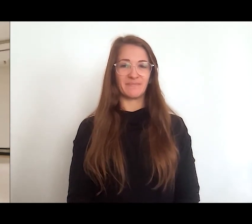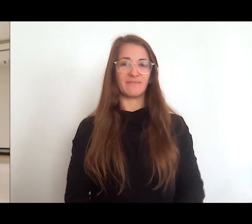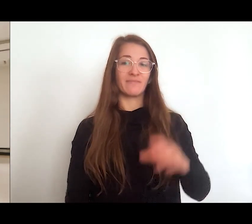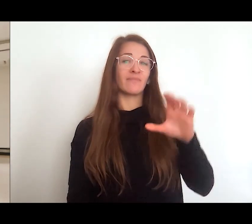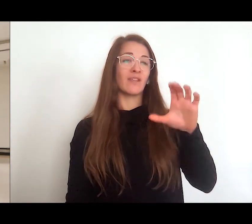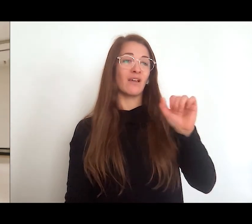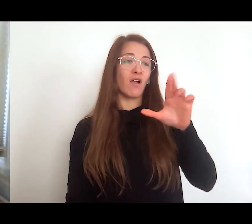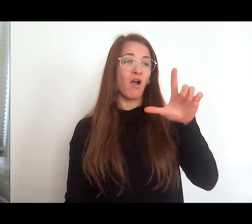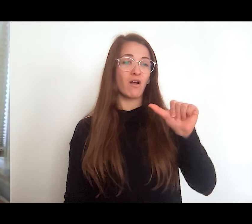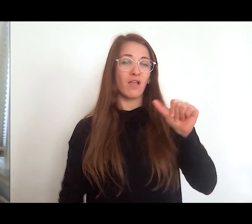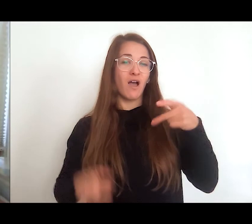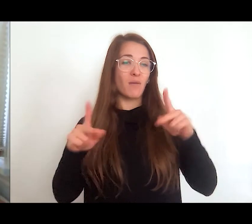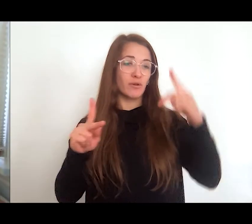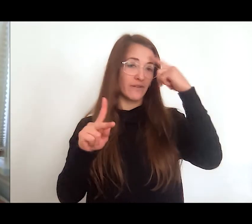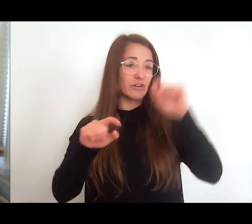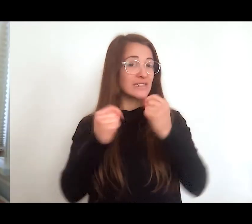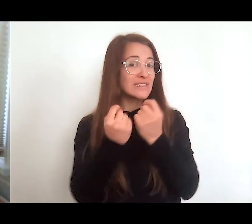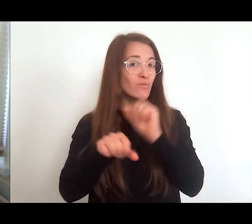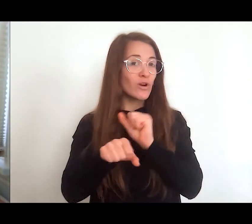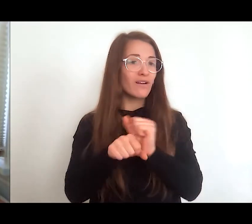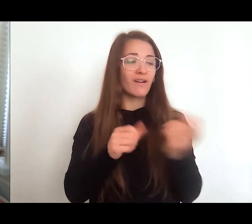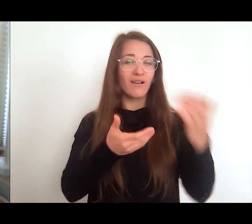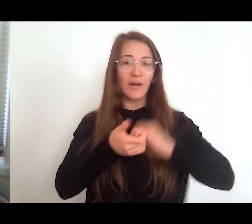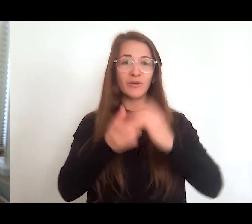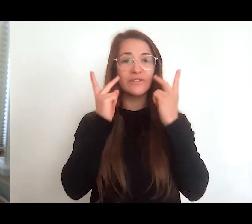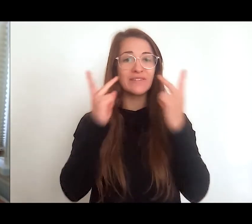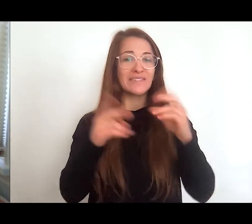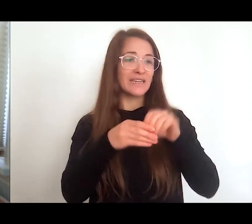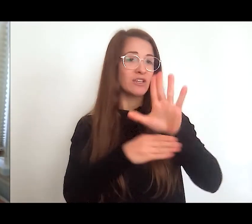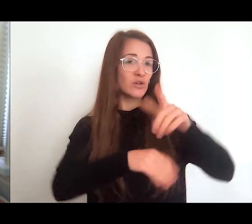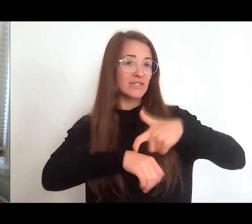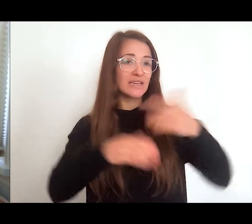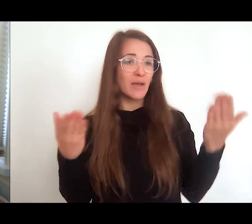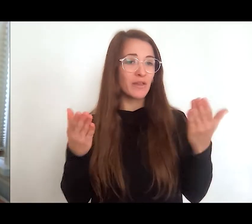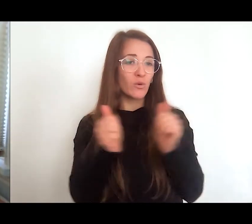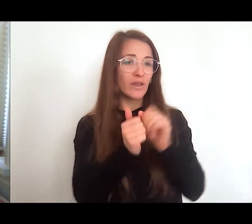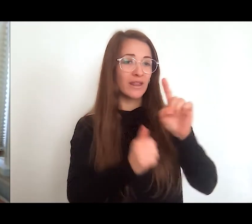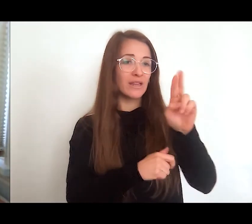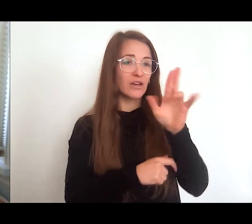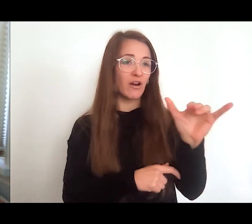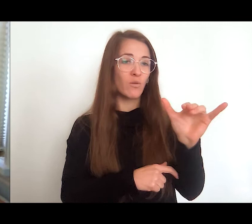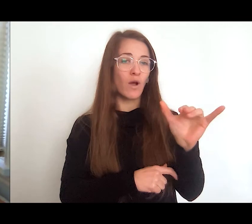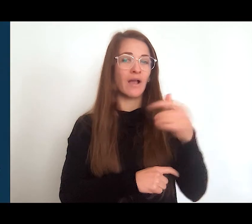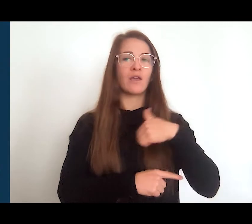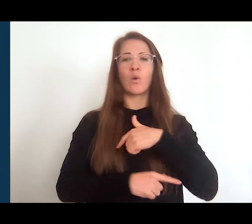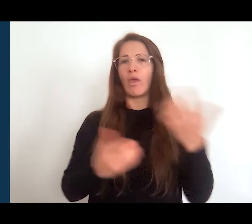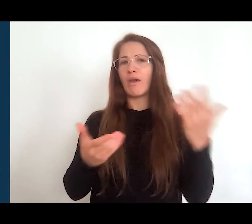CARLA, OPPORTUNITIES FOR TEAM WORK AND COLLABORATION THAT YOU HAVE SEEN IN YOUR TIME HERE AT DRNY?